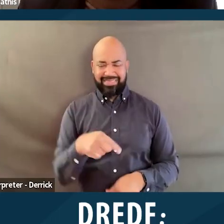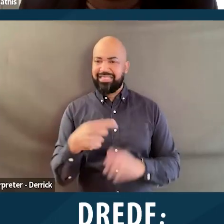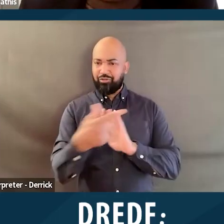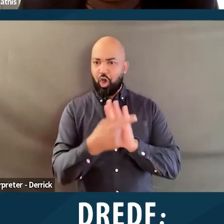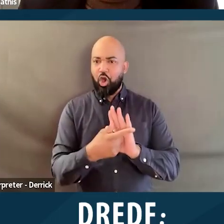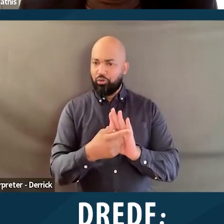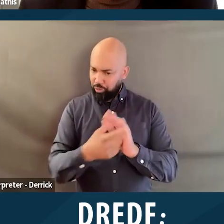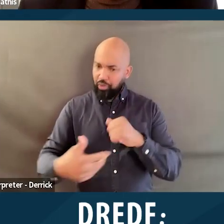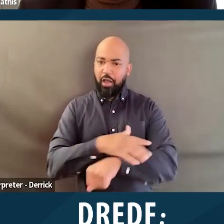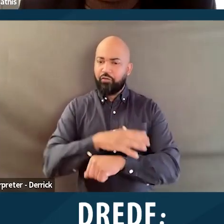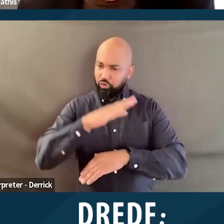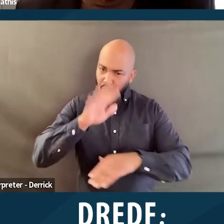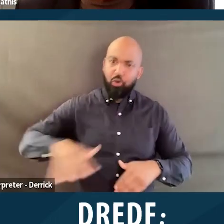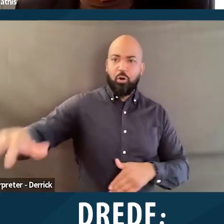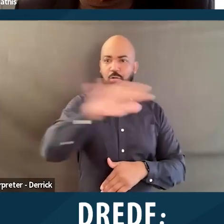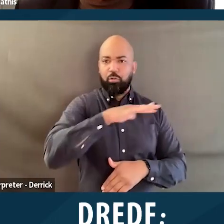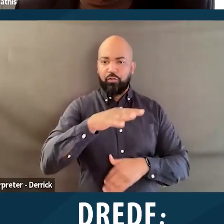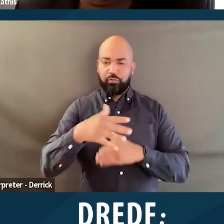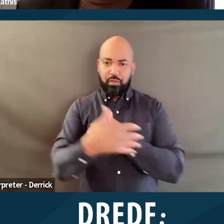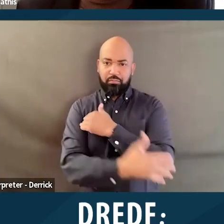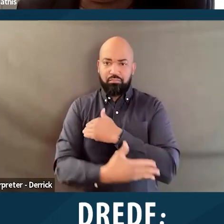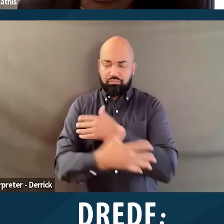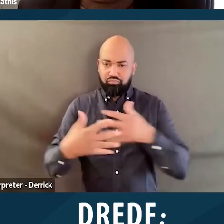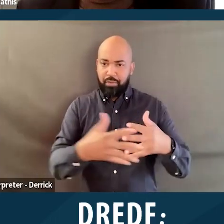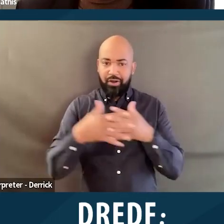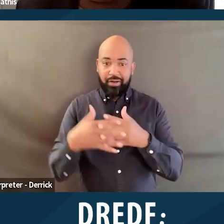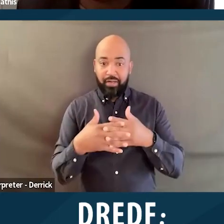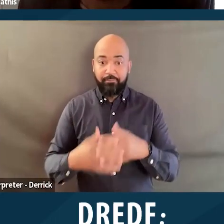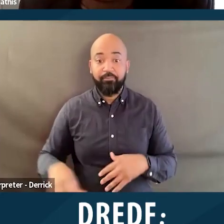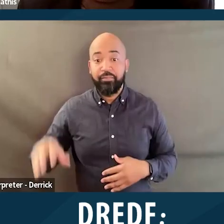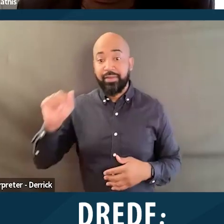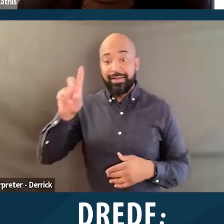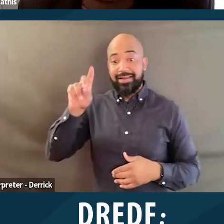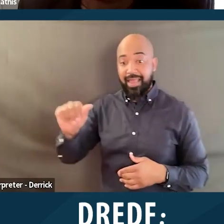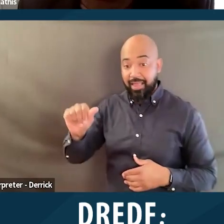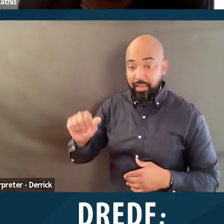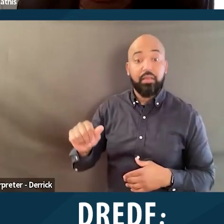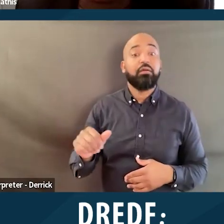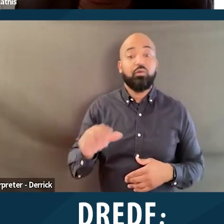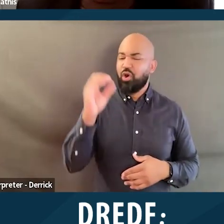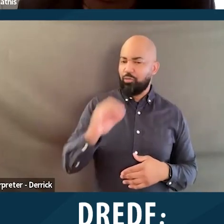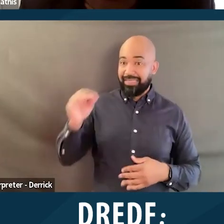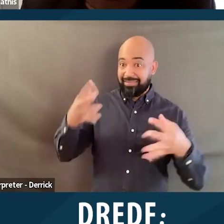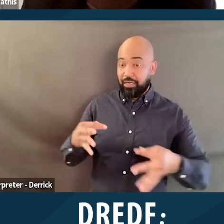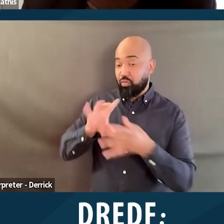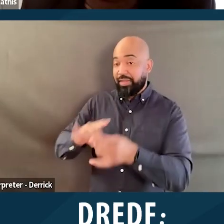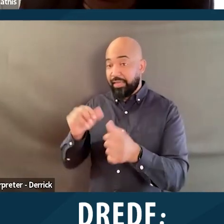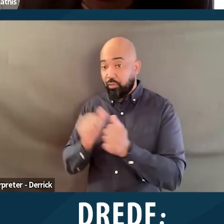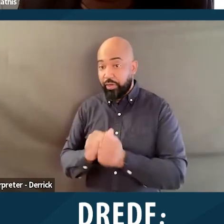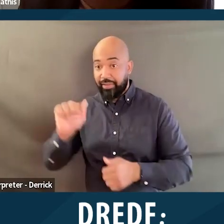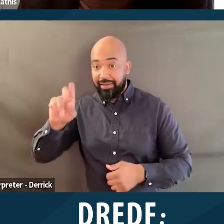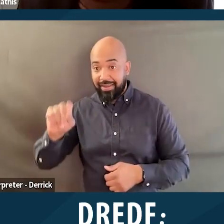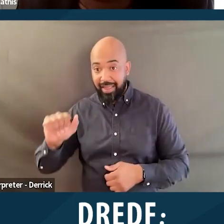in case there was any doubt, that this was the law of the land; that the ADA and the Supreme